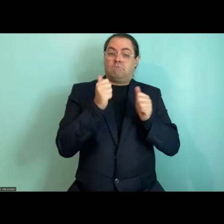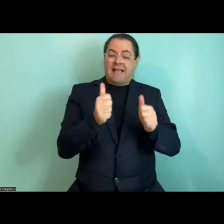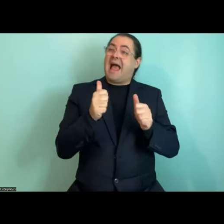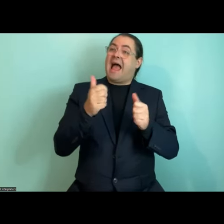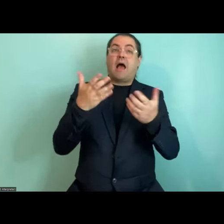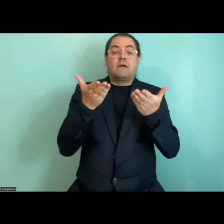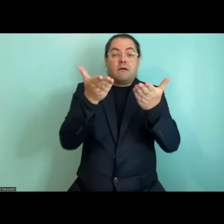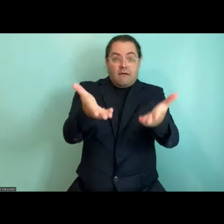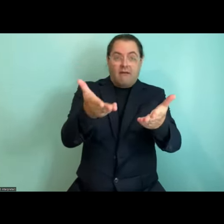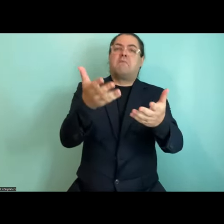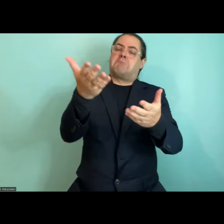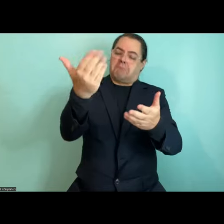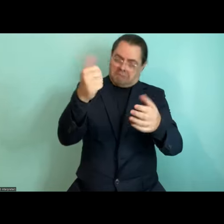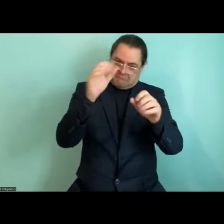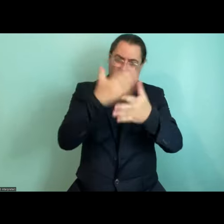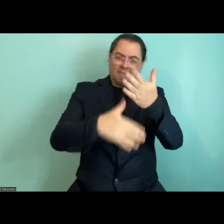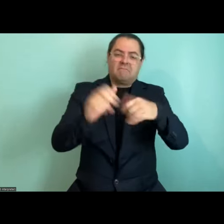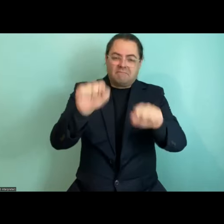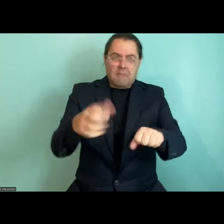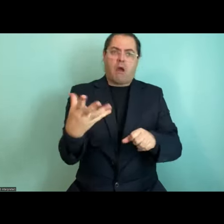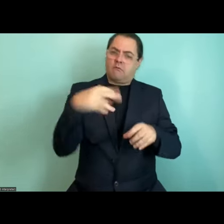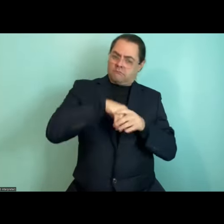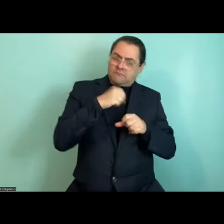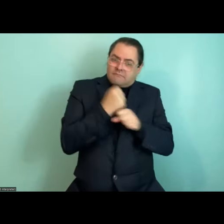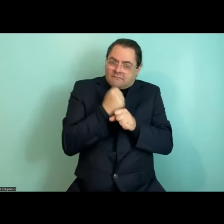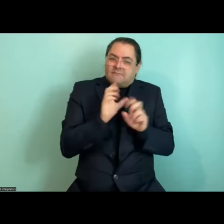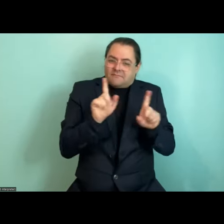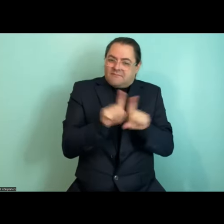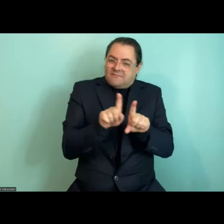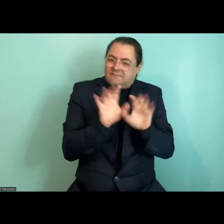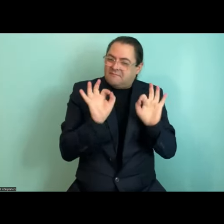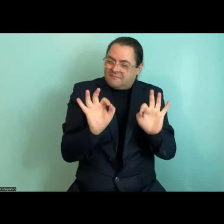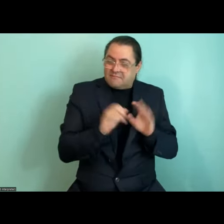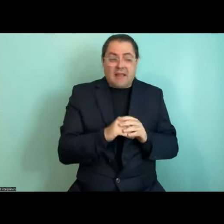at Evernote and Evernote premium Cisco javelina me. Madame currency mo Kayla can see a blank